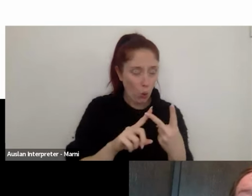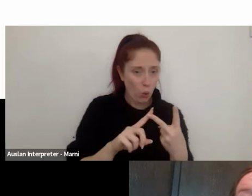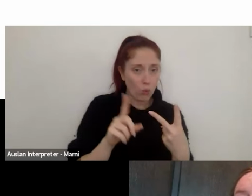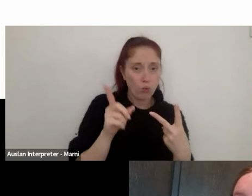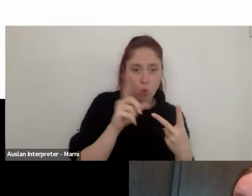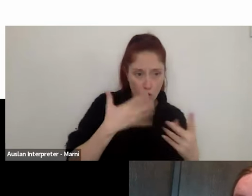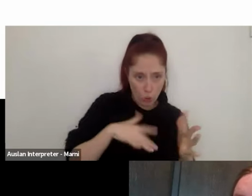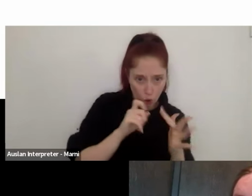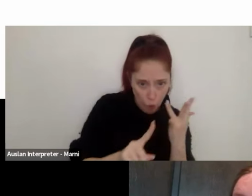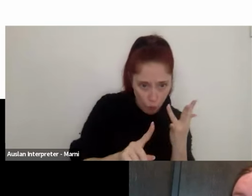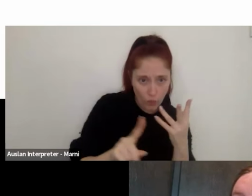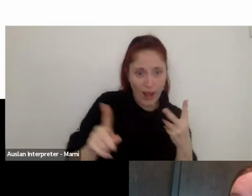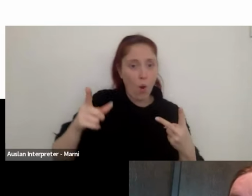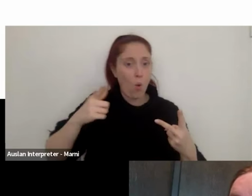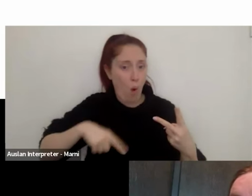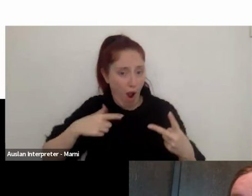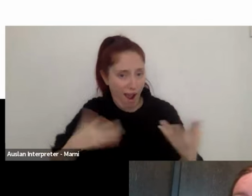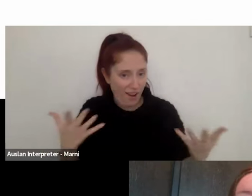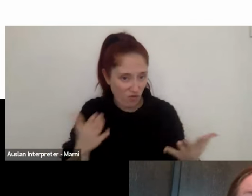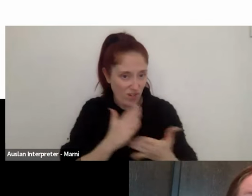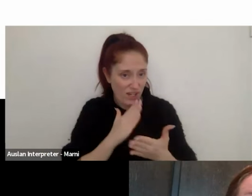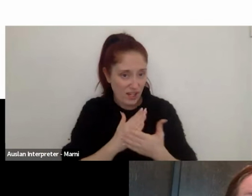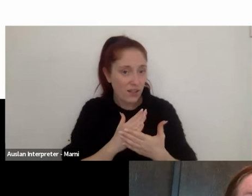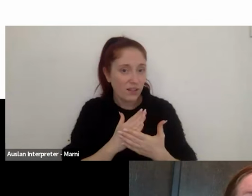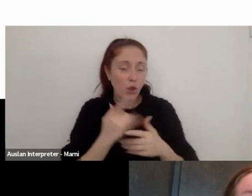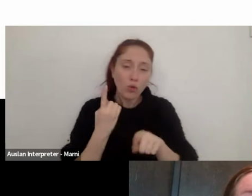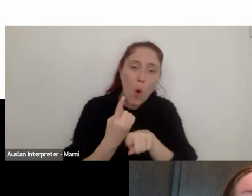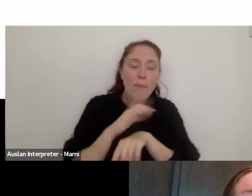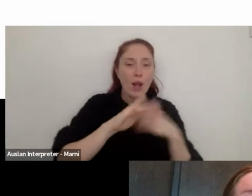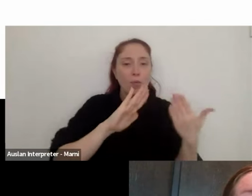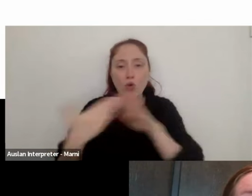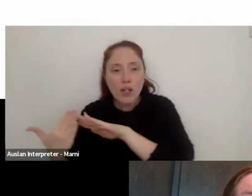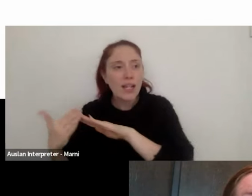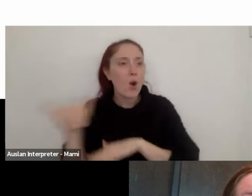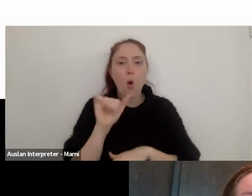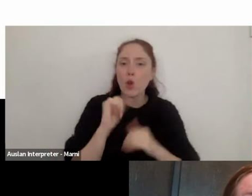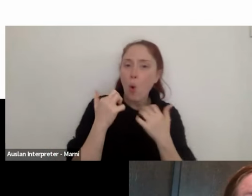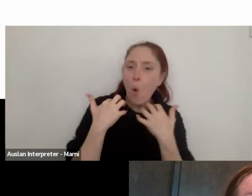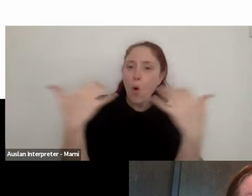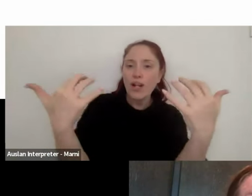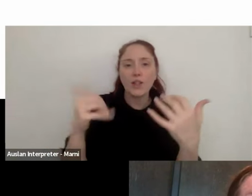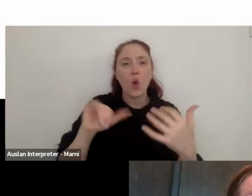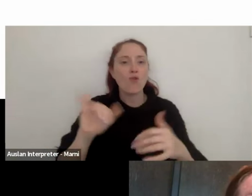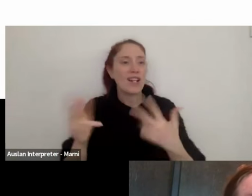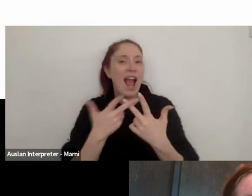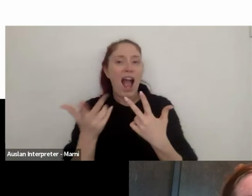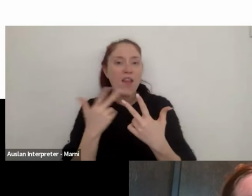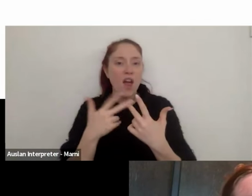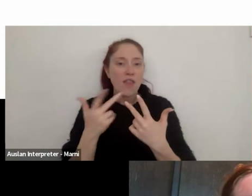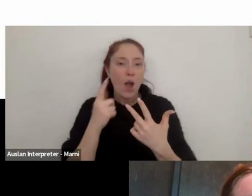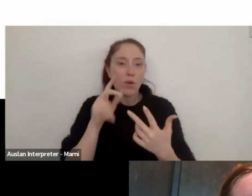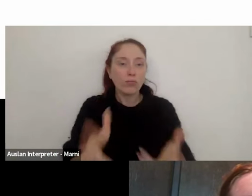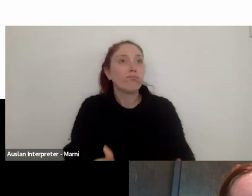artistic concept, its audiences or communities or others who might receive the work.